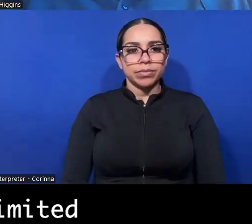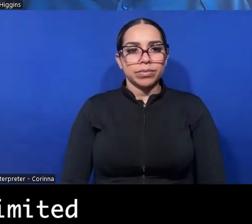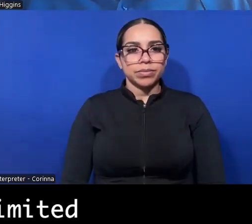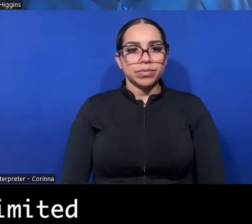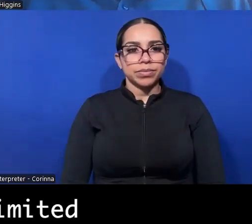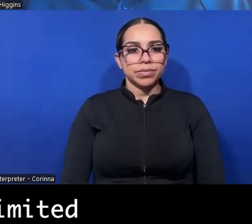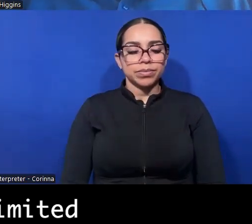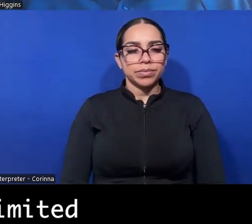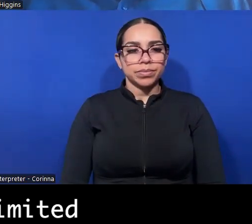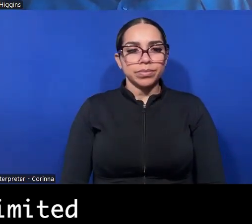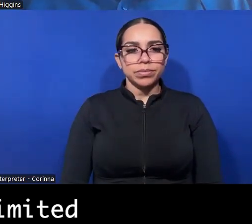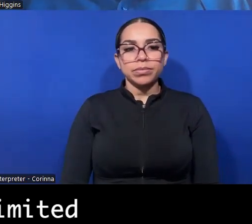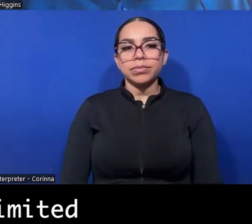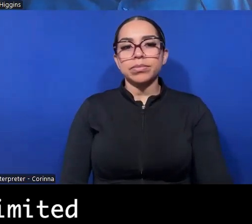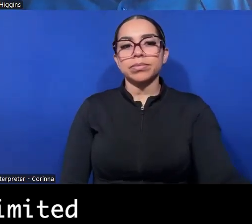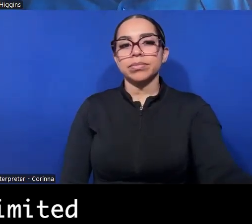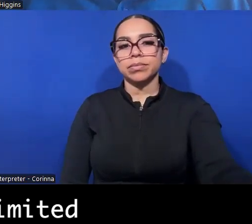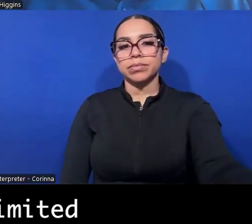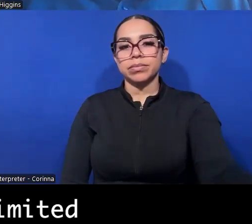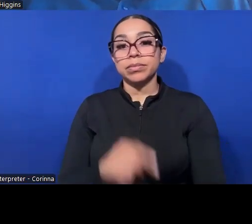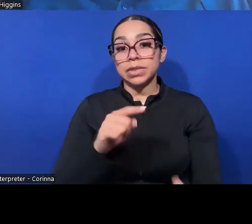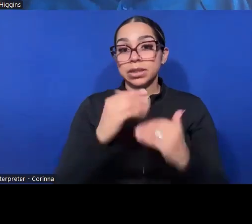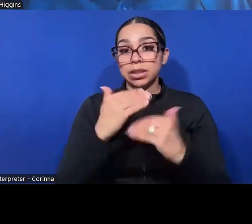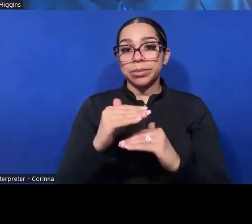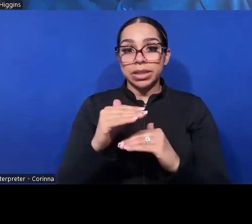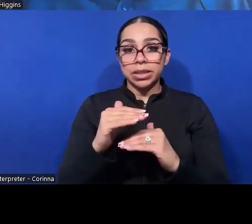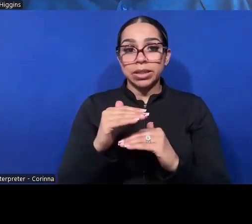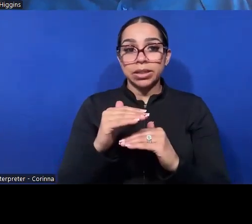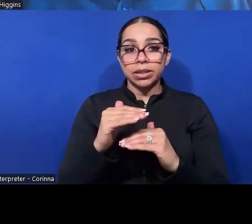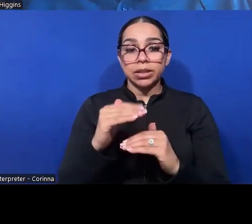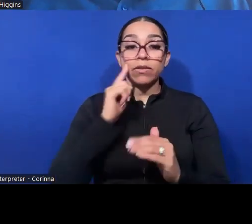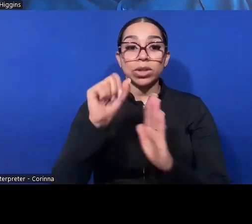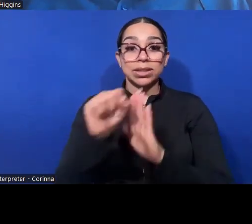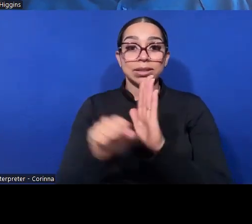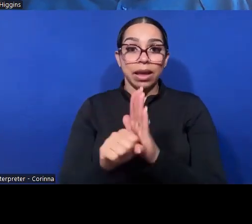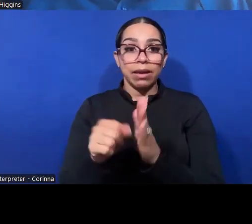This coverage is going to be limited to state funded Medi-Cal,